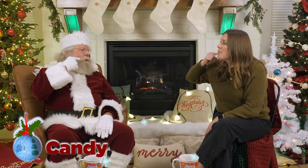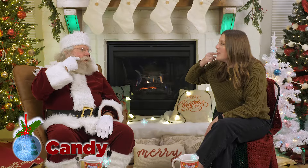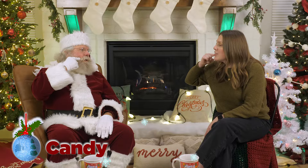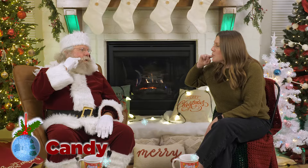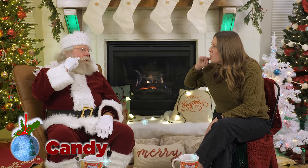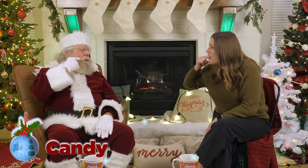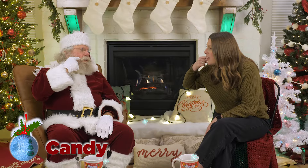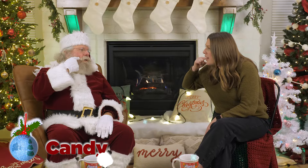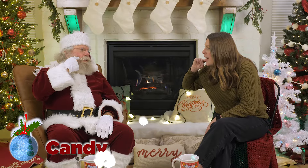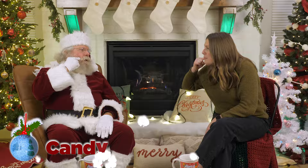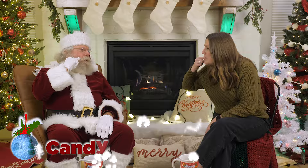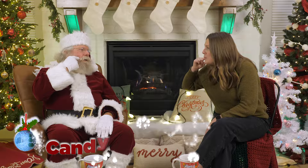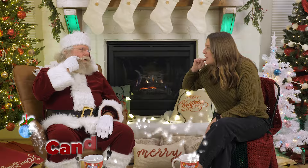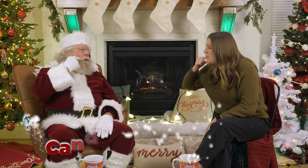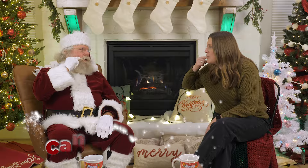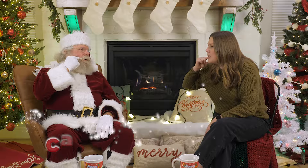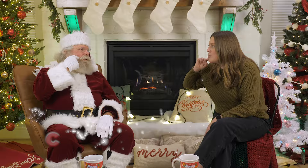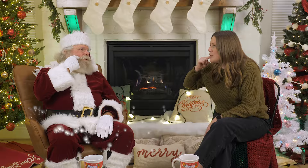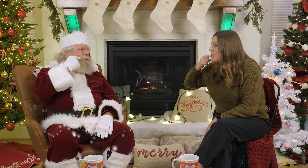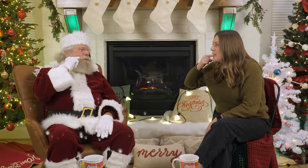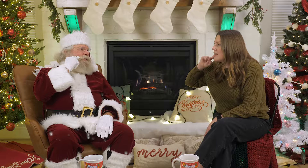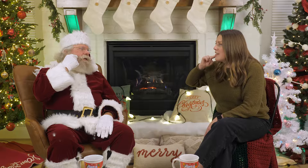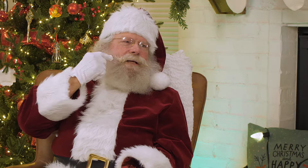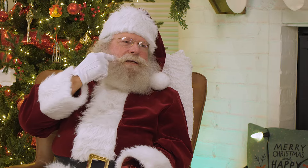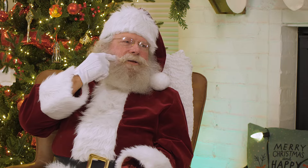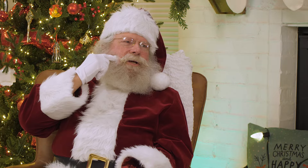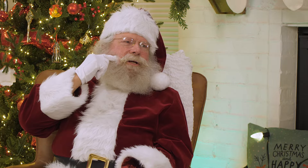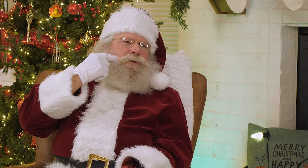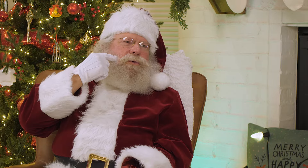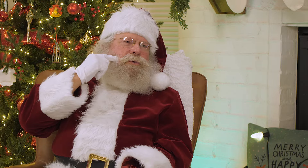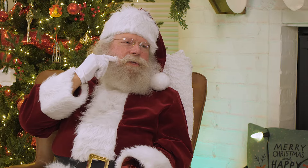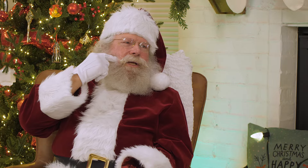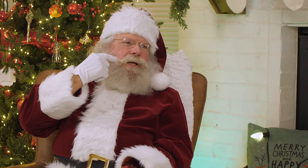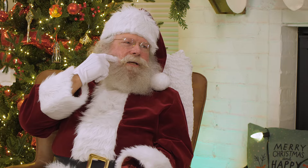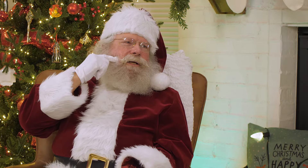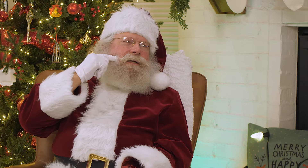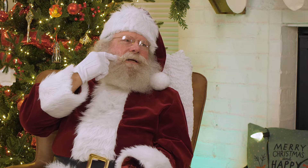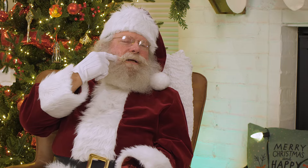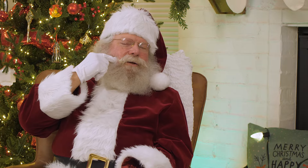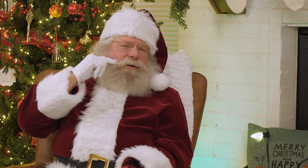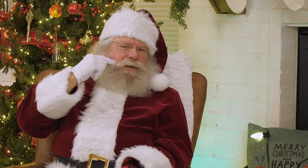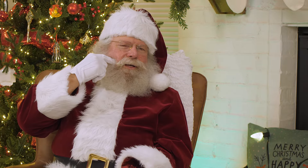Because what happens if you eat too much candy? Yeah. You get a toothache. You get a toothache.